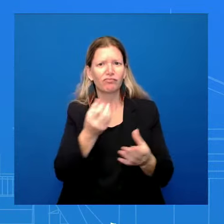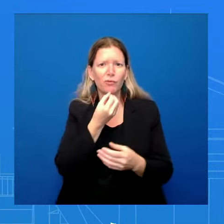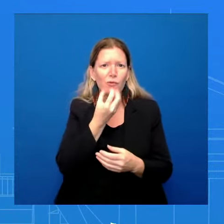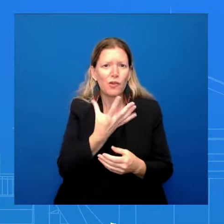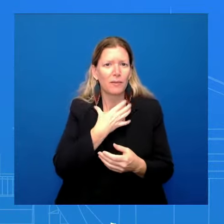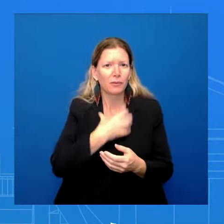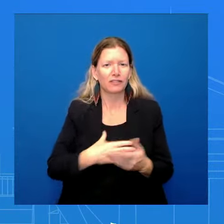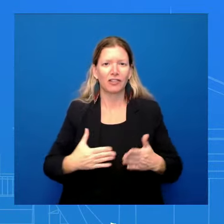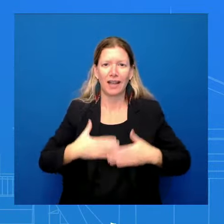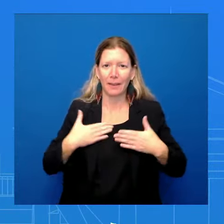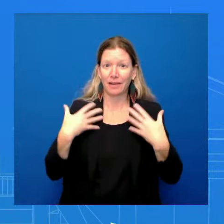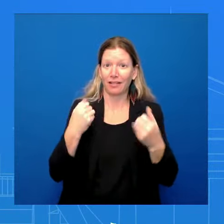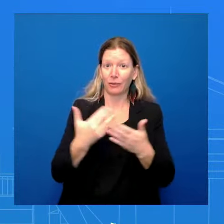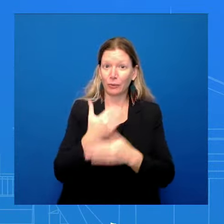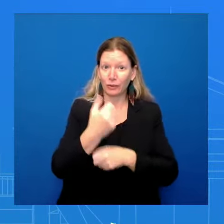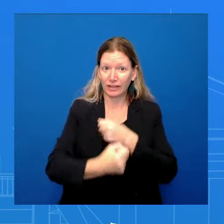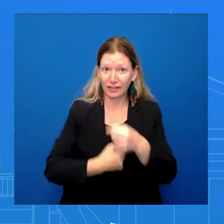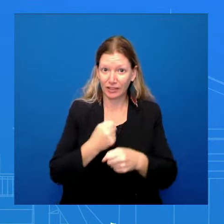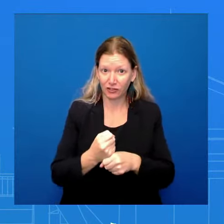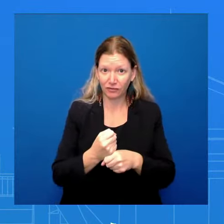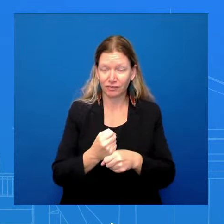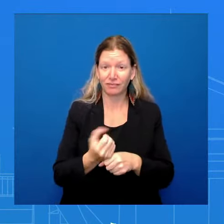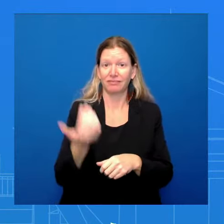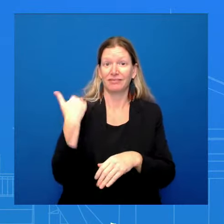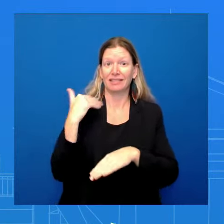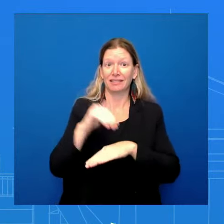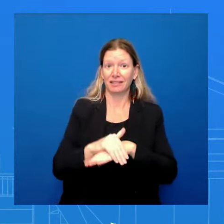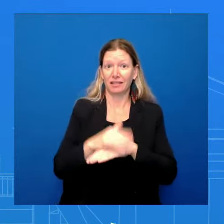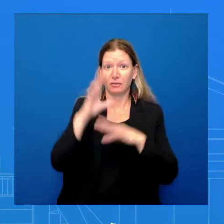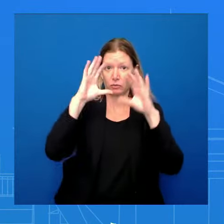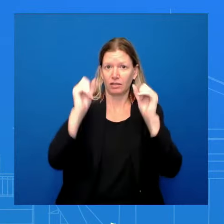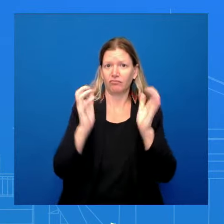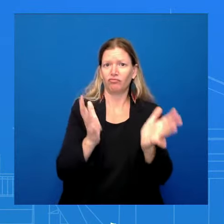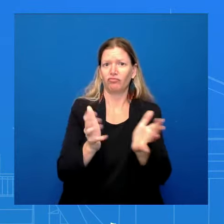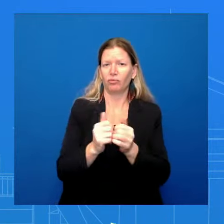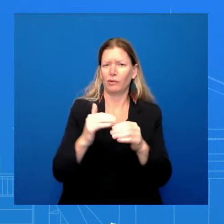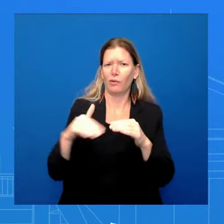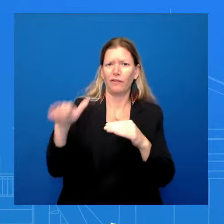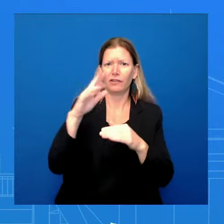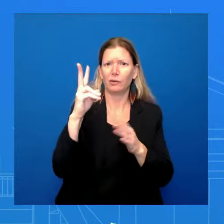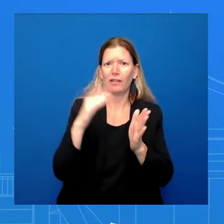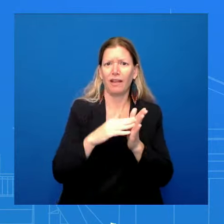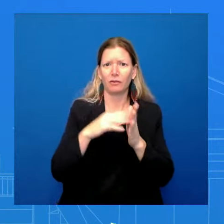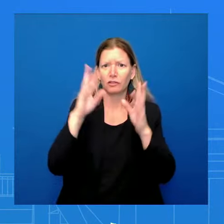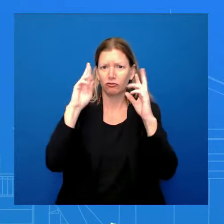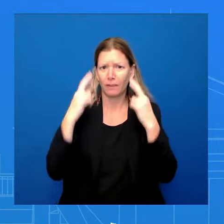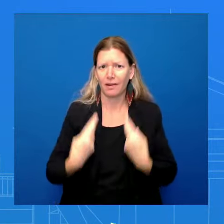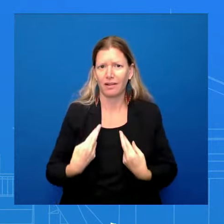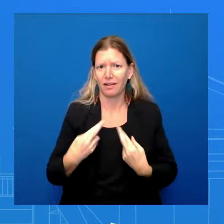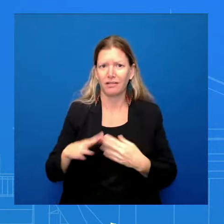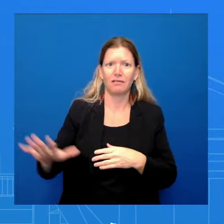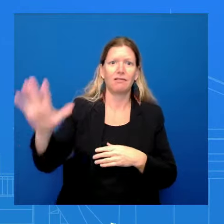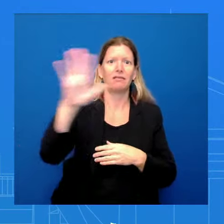across the country, wishing them a happy New Year. To every Jewish family across America, Israel,